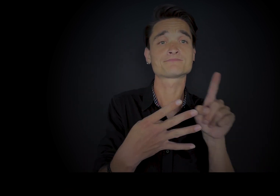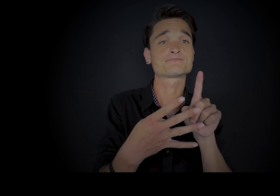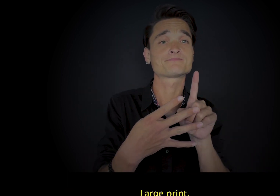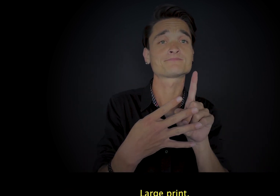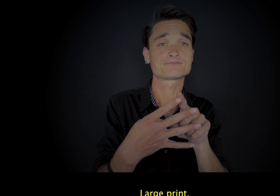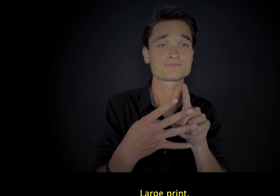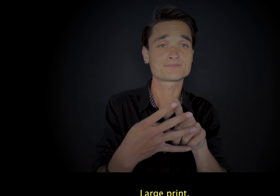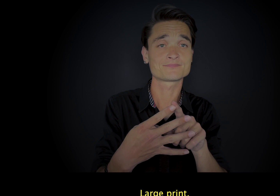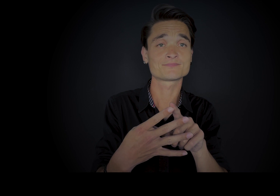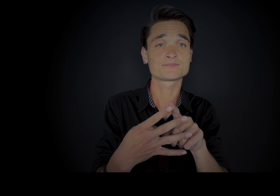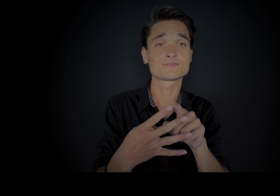Large print,